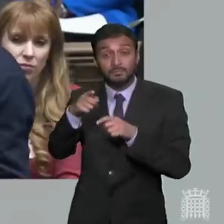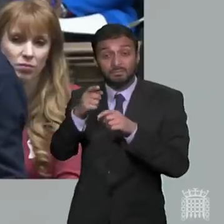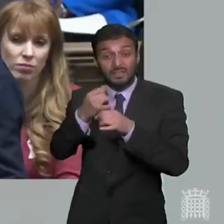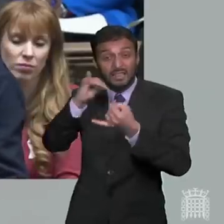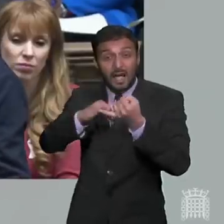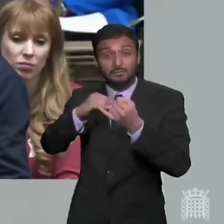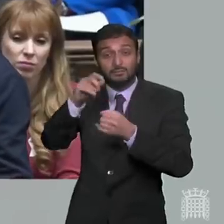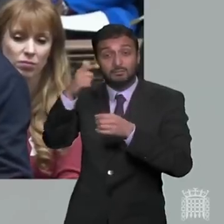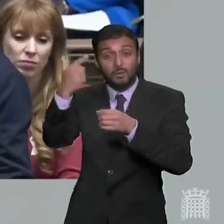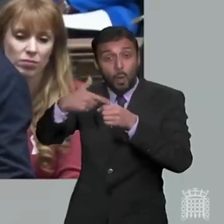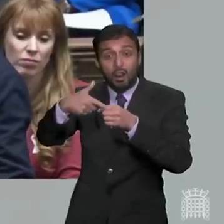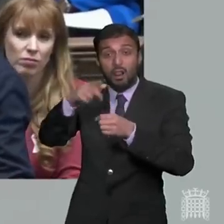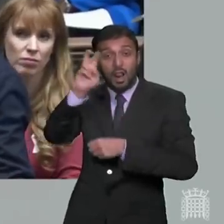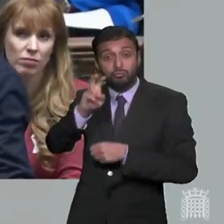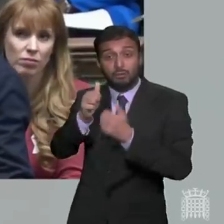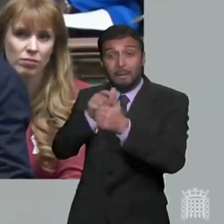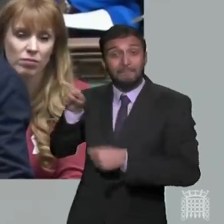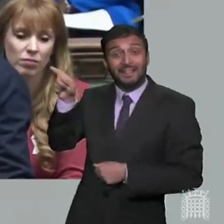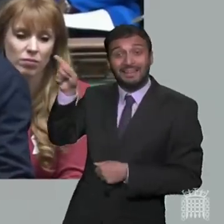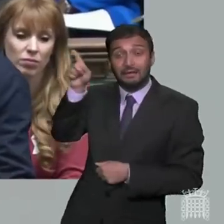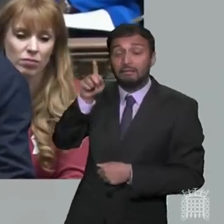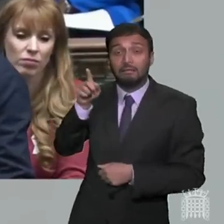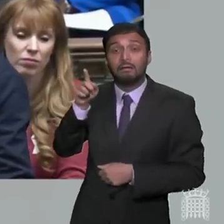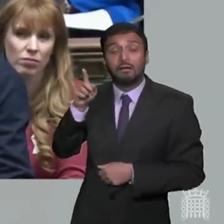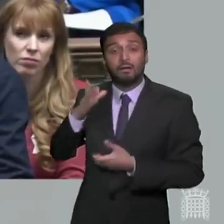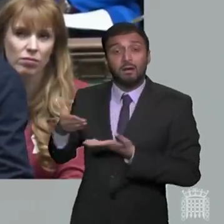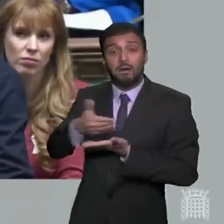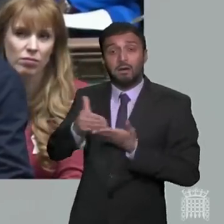You may have seen this week, Mr Speaker, that somebody shredded £10,000 in protest at those